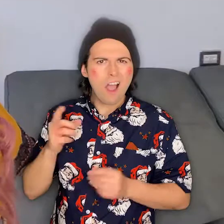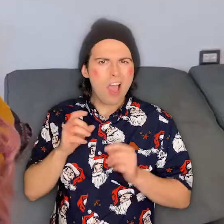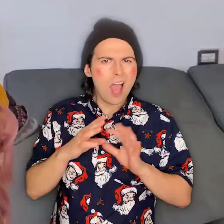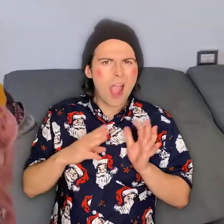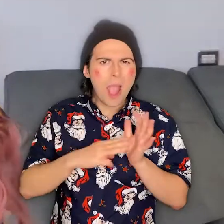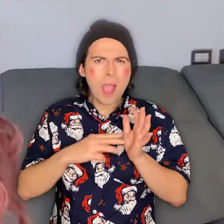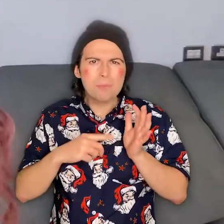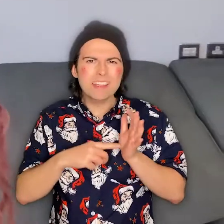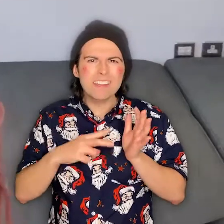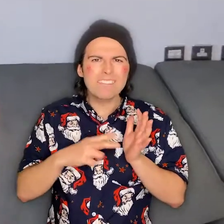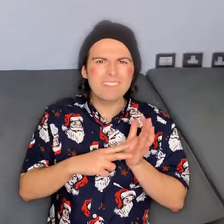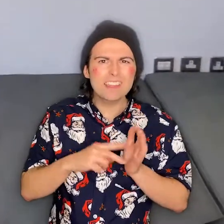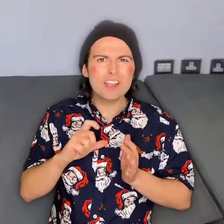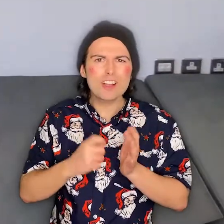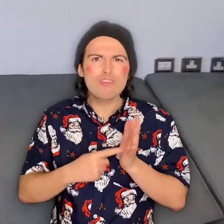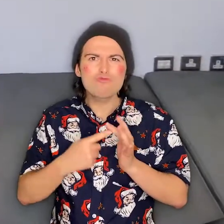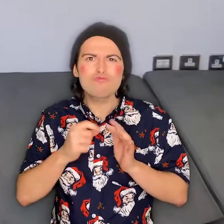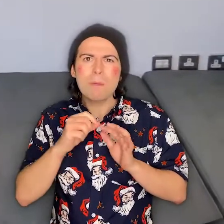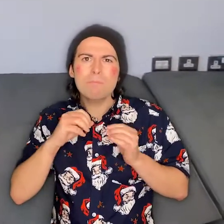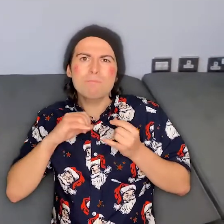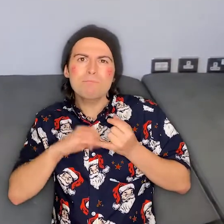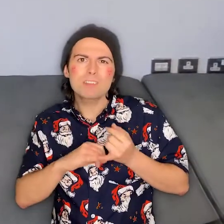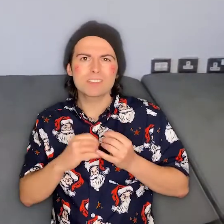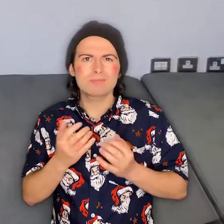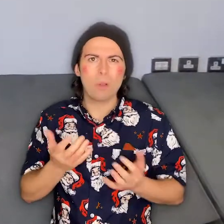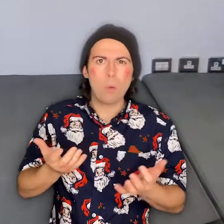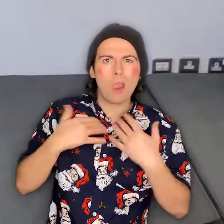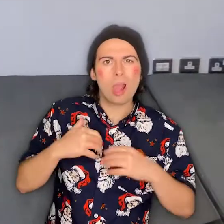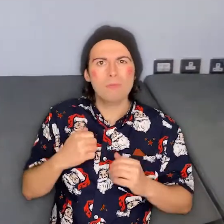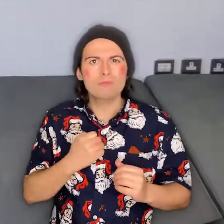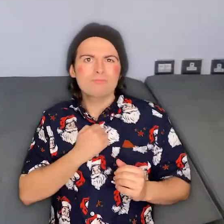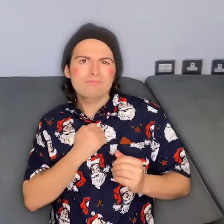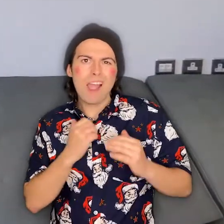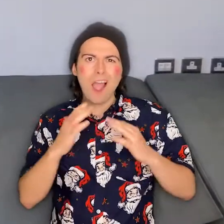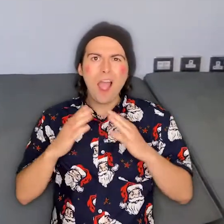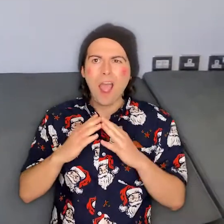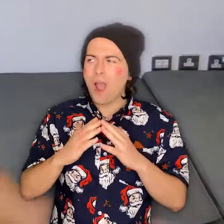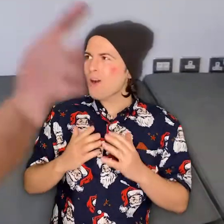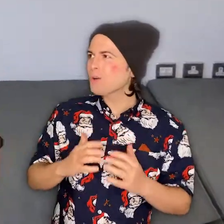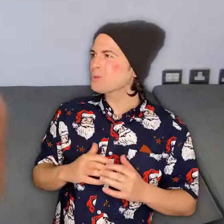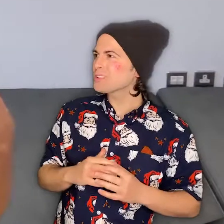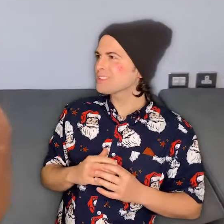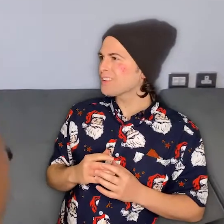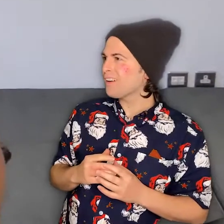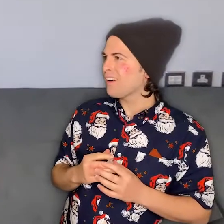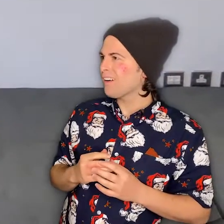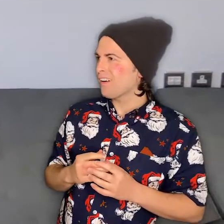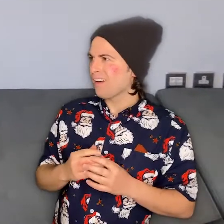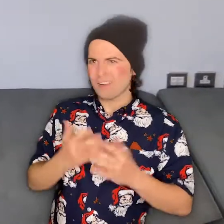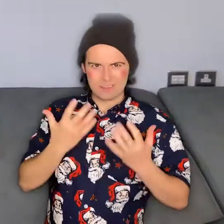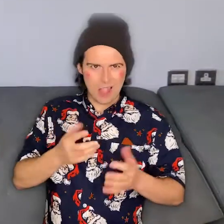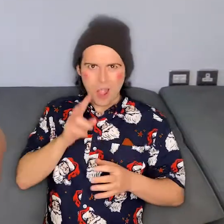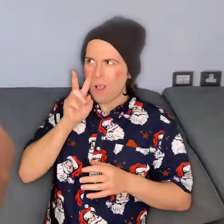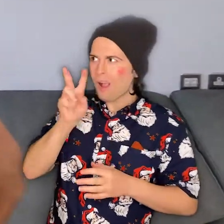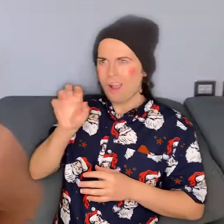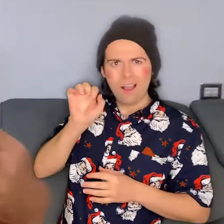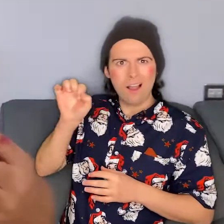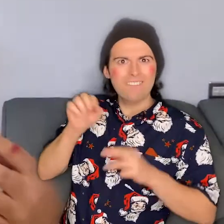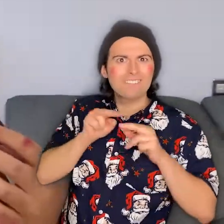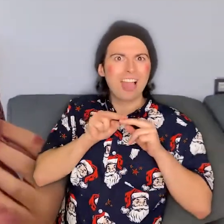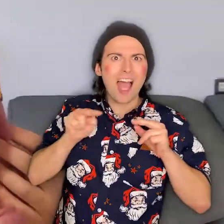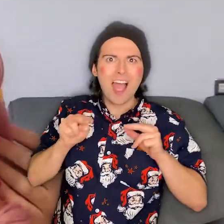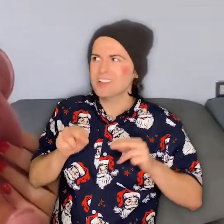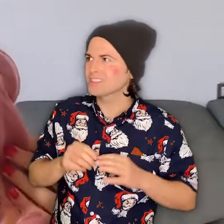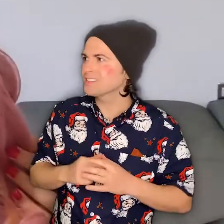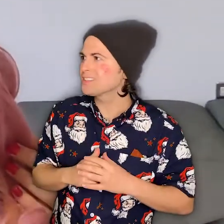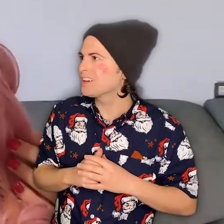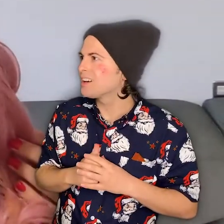Carina – Hello and welcome to MTV Cribs, with your special guest this week, me your very special guest host, me Dave Carina V. Ross